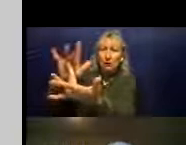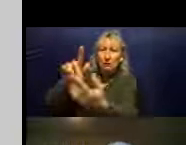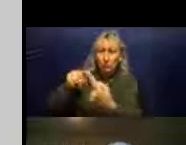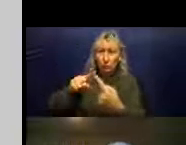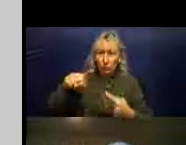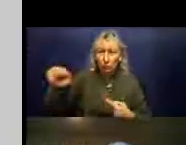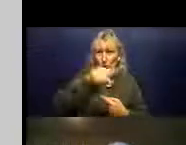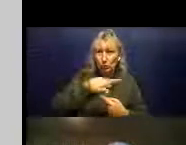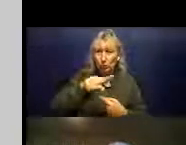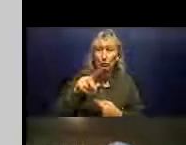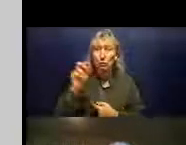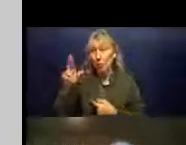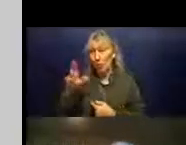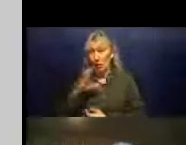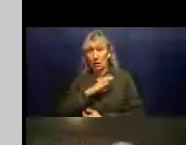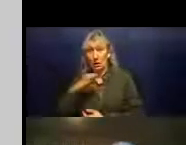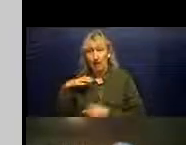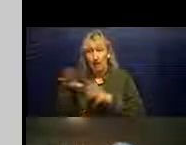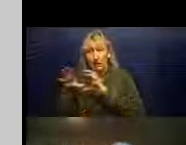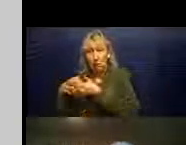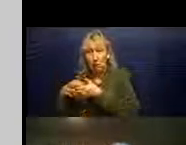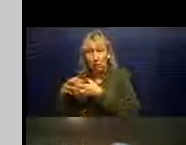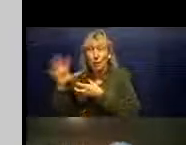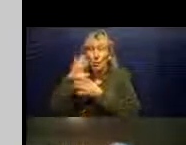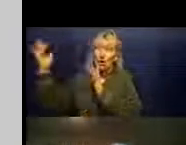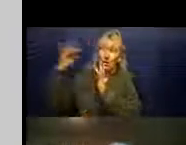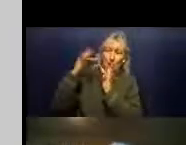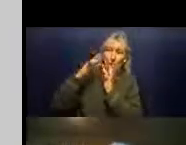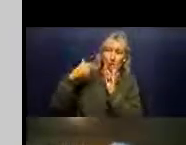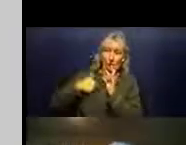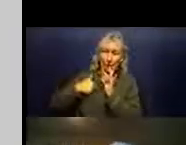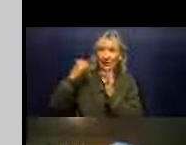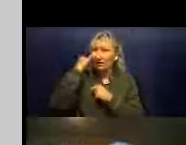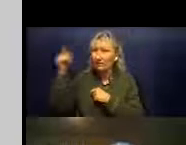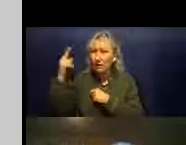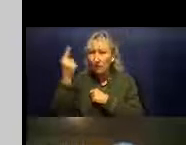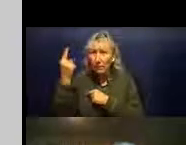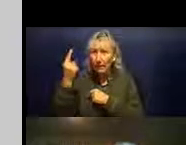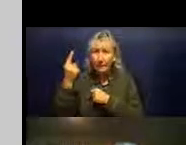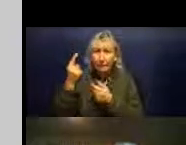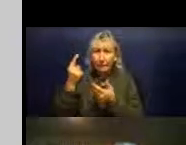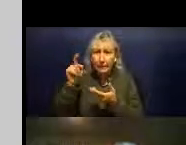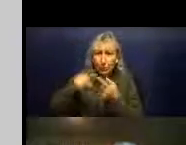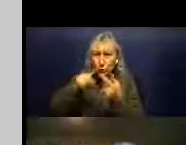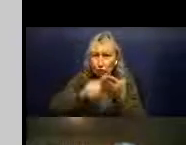process in my review. I have any questions I may reach out to you and ask for clarification, and also the evaluation.